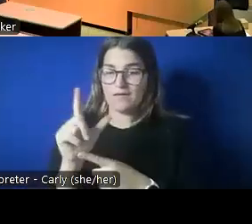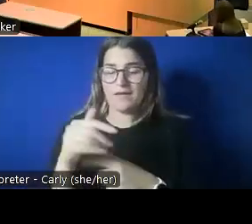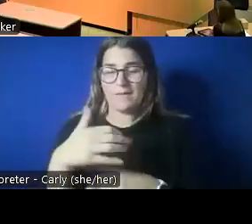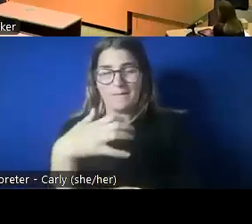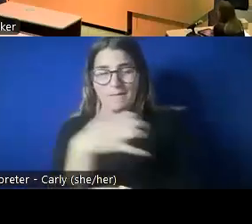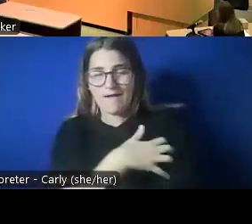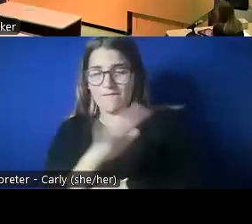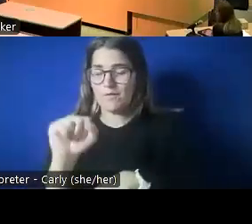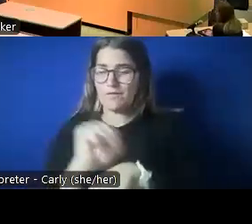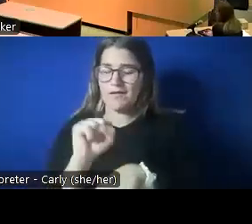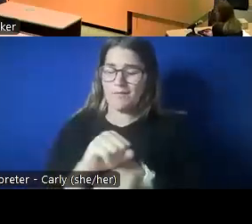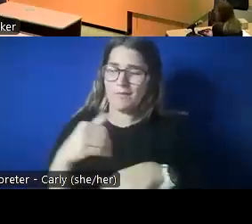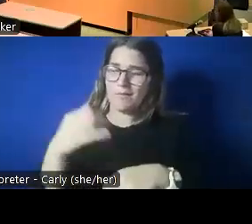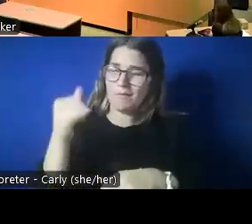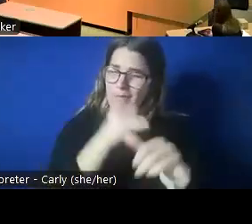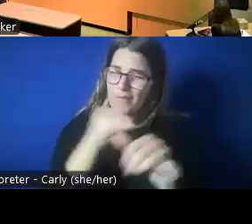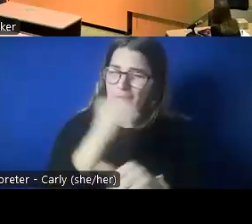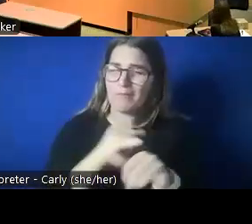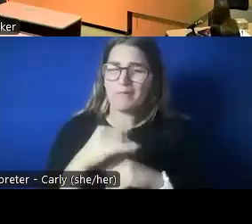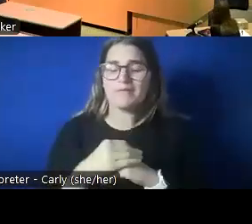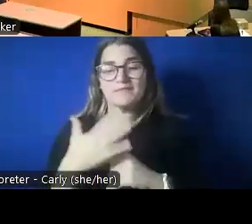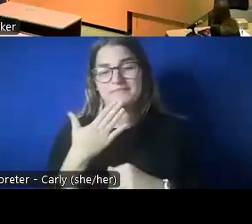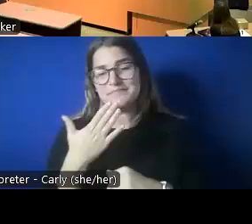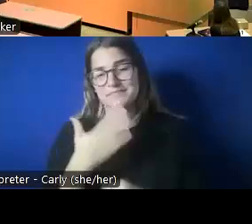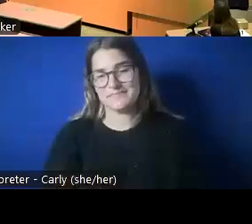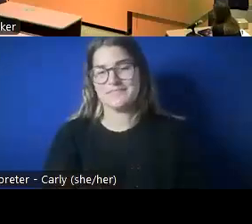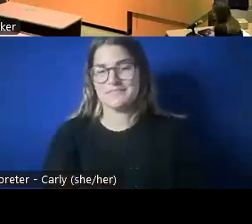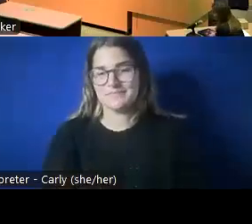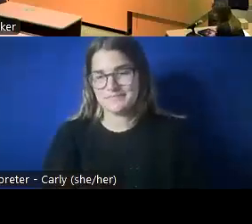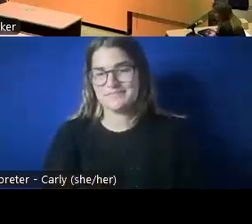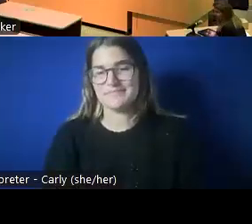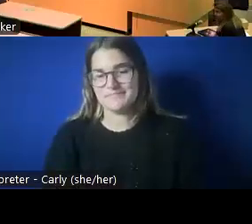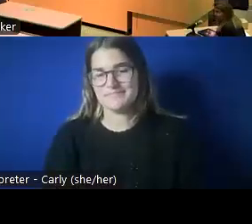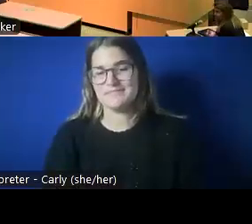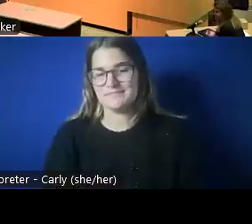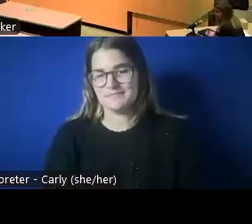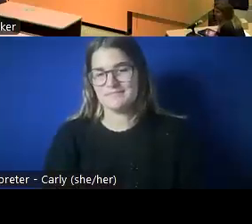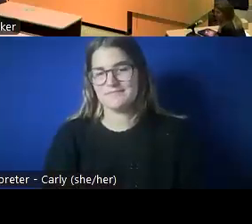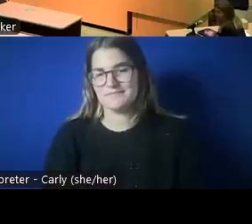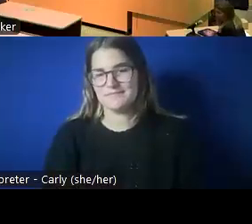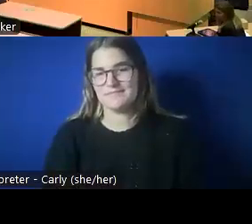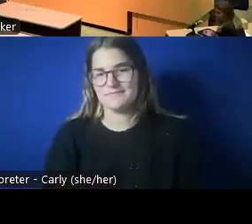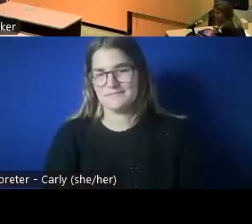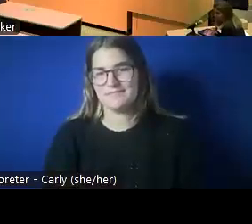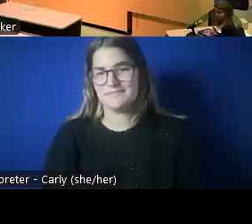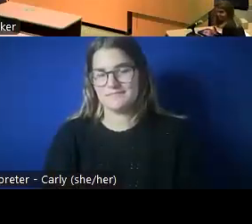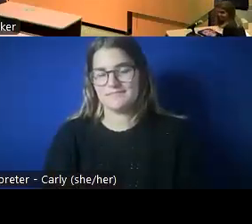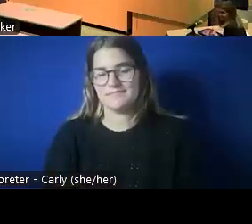that they do is um so so thank you very much um and um first I'd like to see if